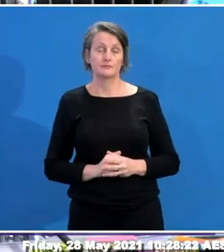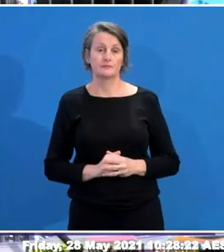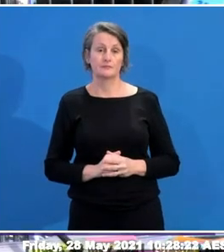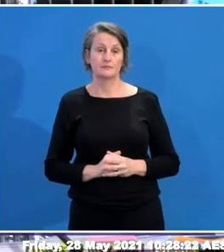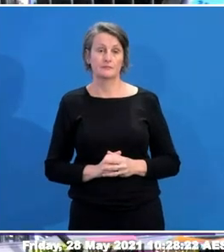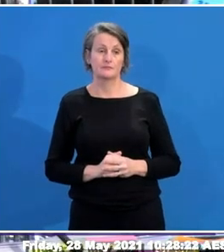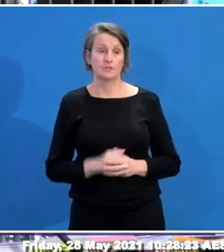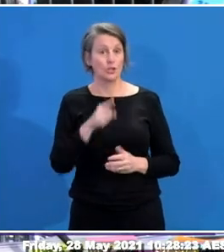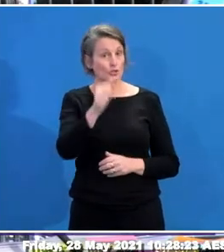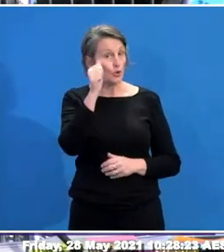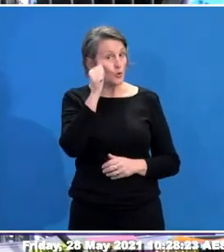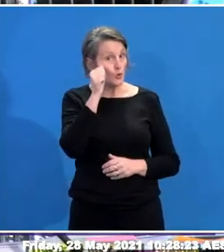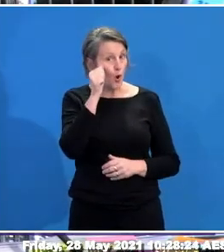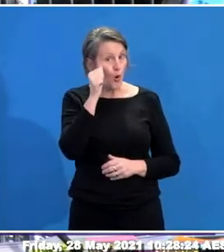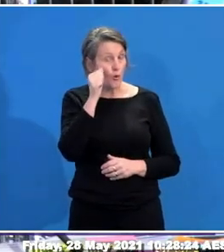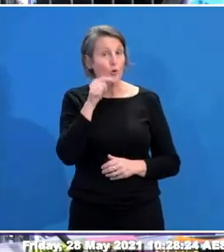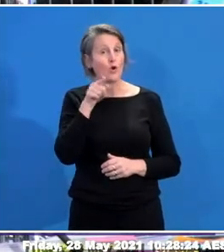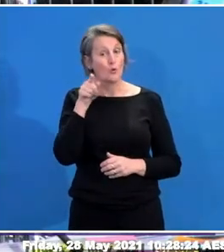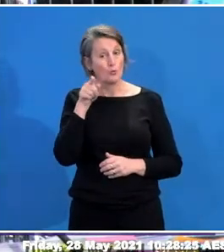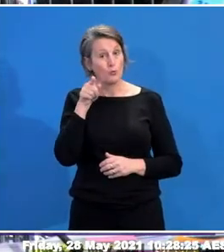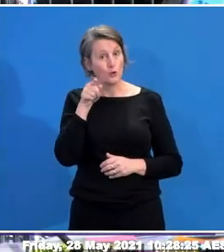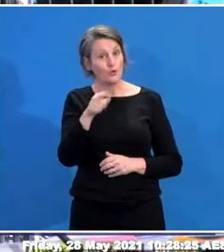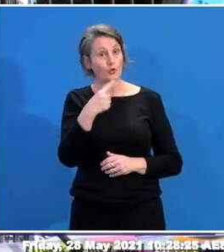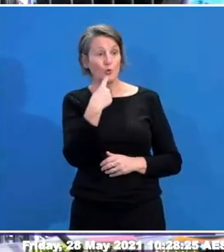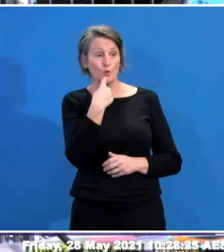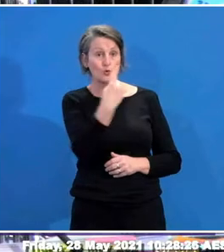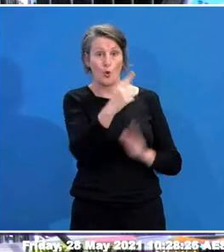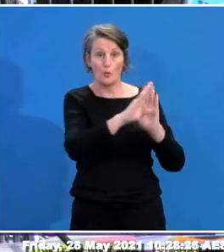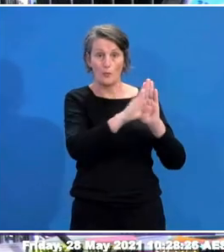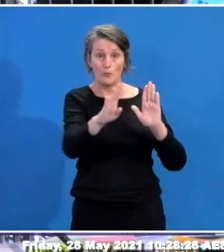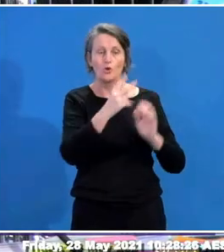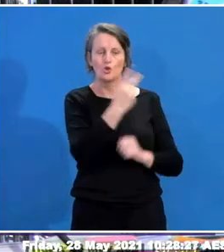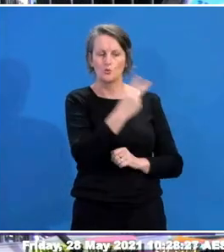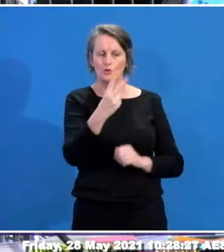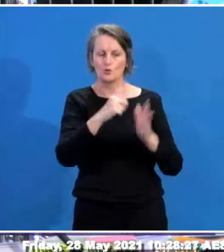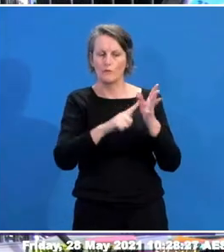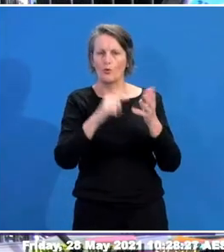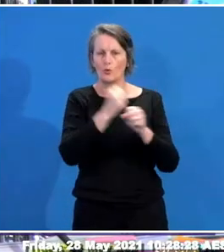Now, you were aware, when you reported to the Board on August 2019